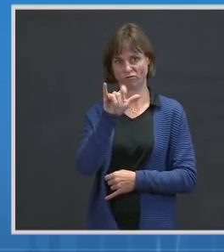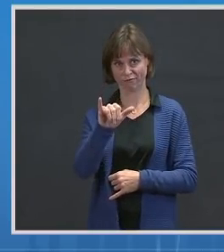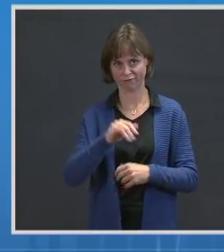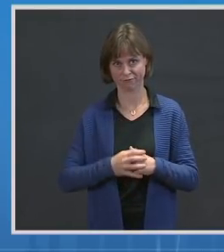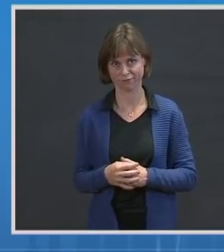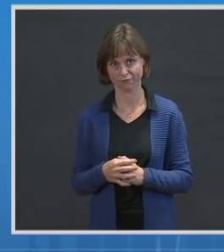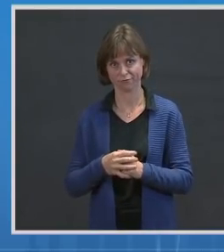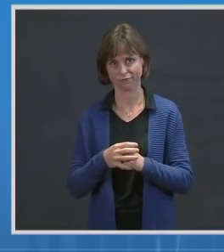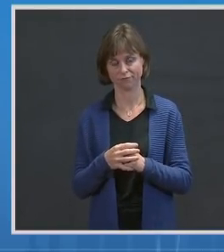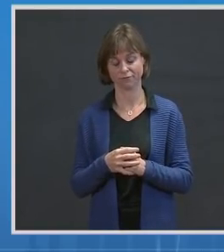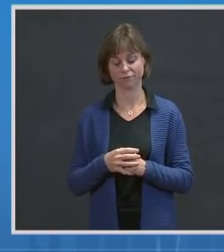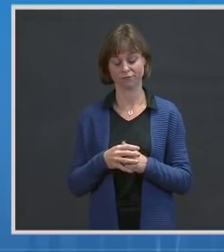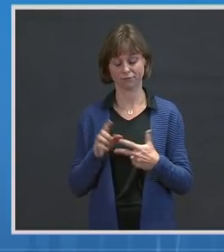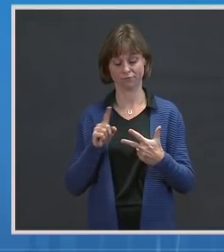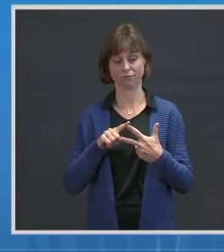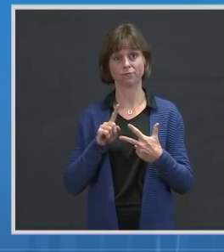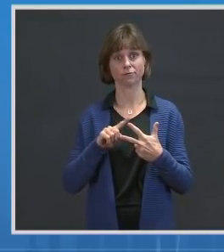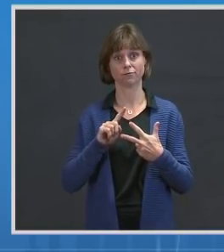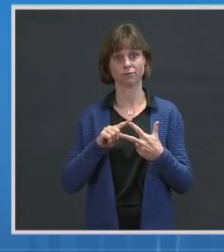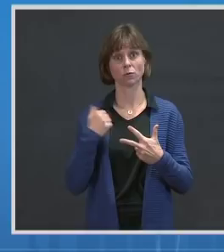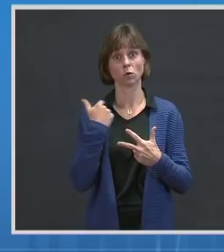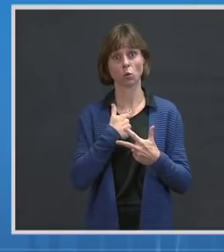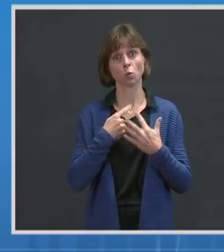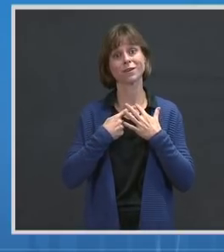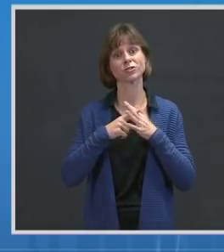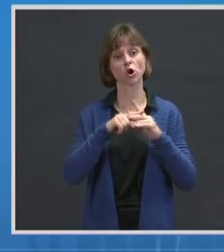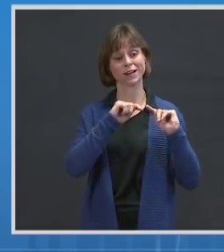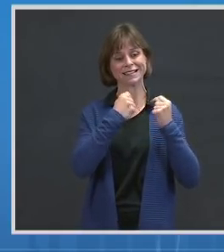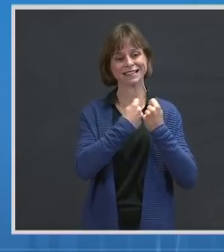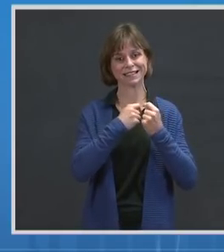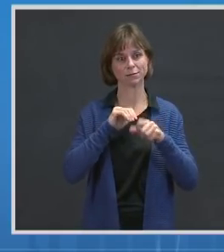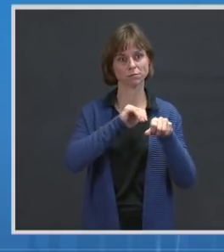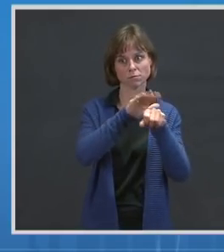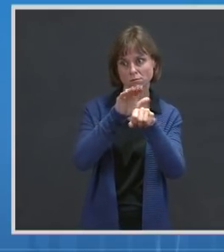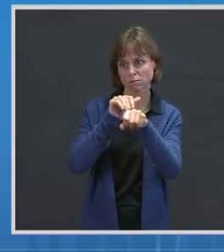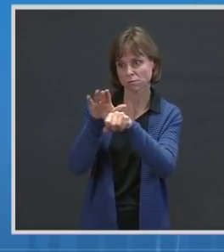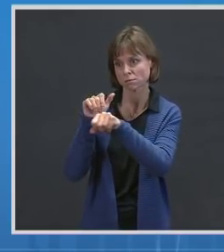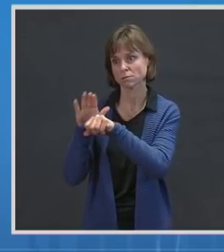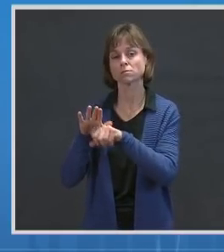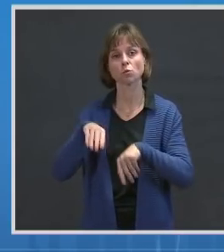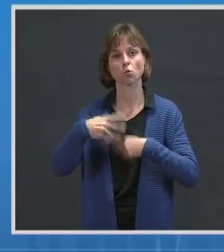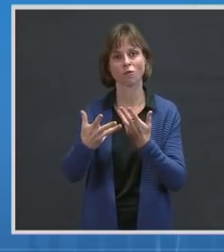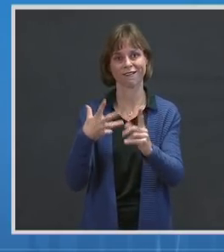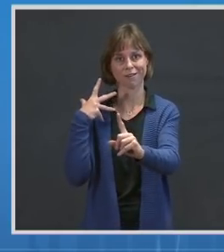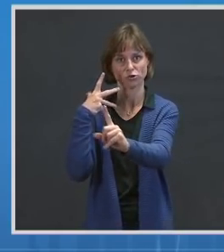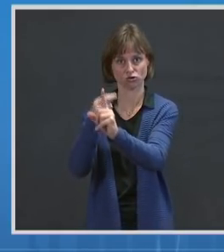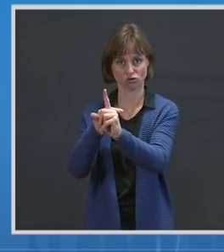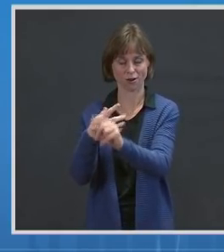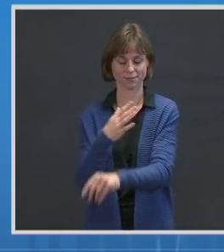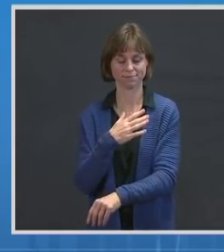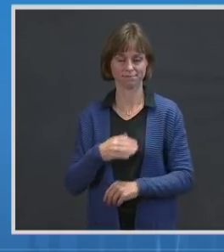Second, we're mobilizing teams to get shots in arms. We signed an order to allow retired doctors